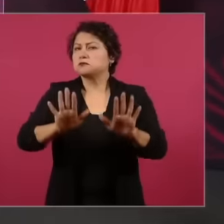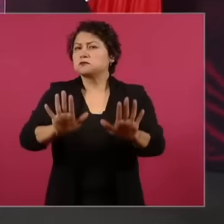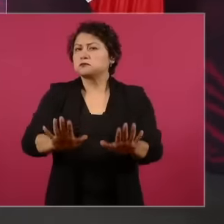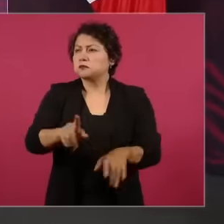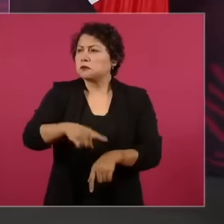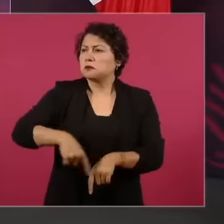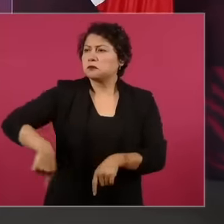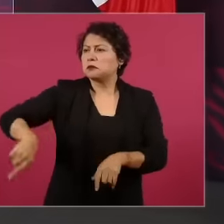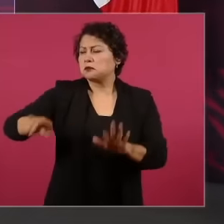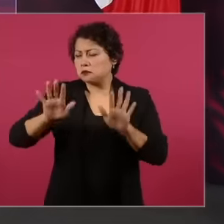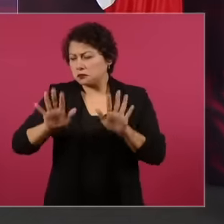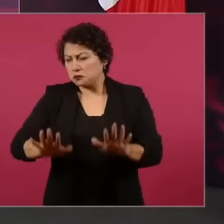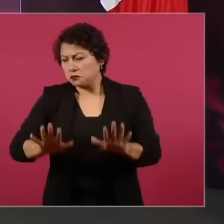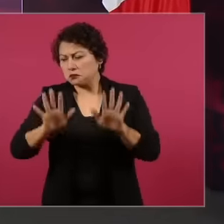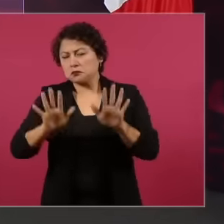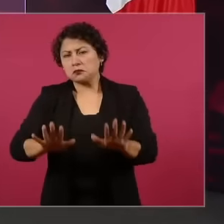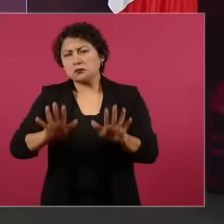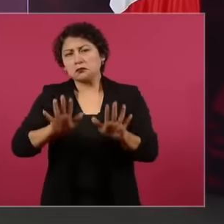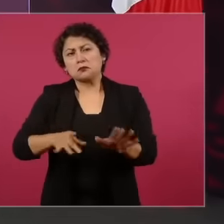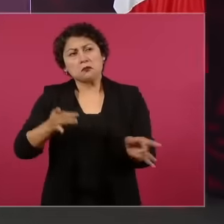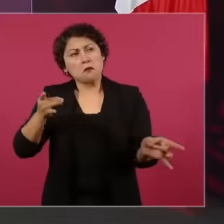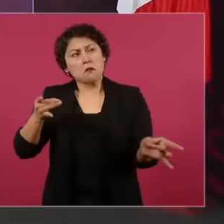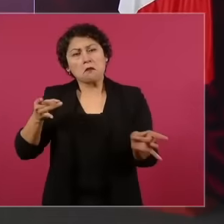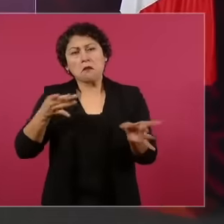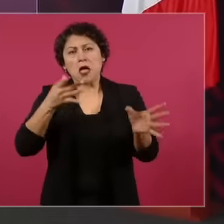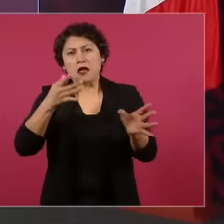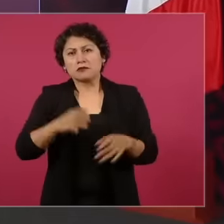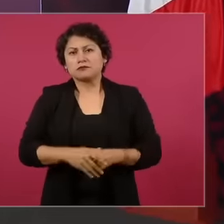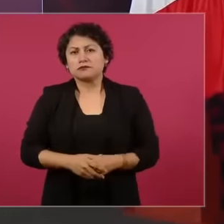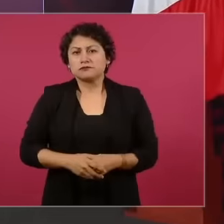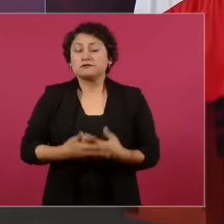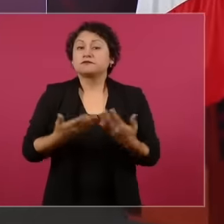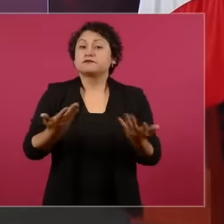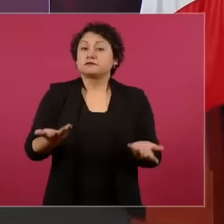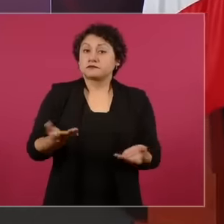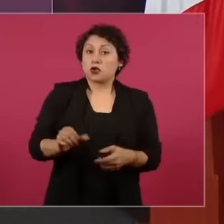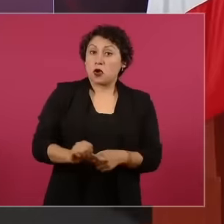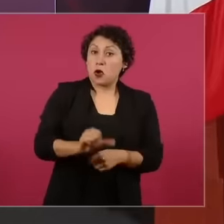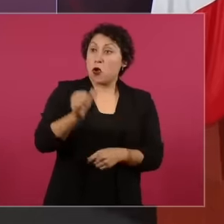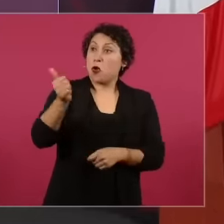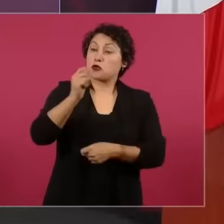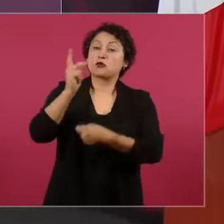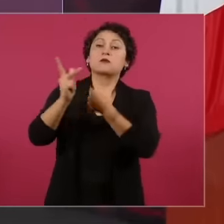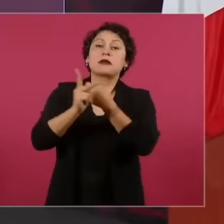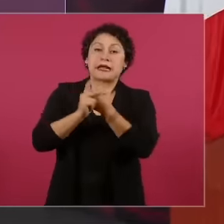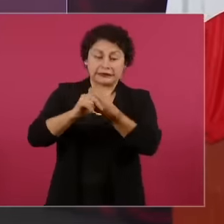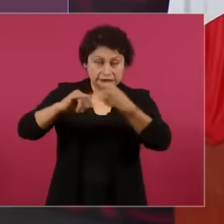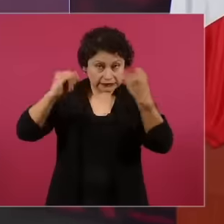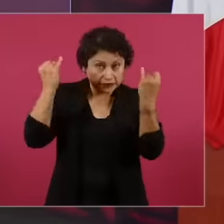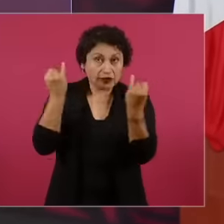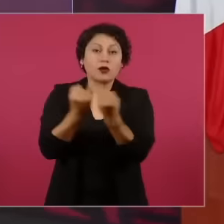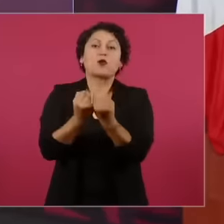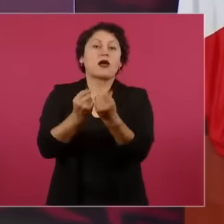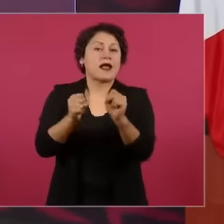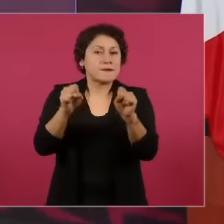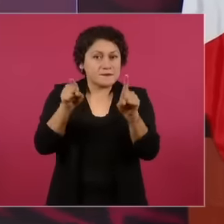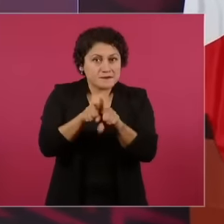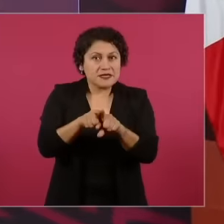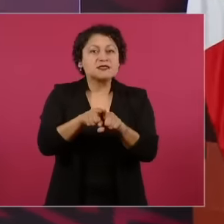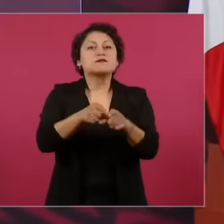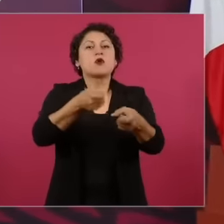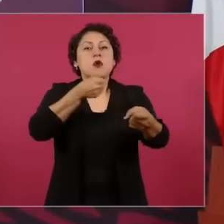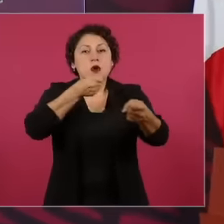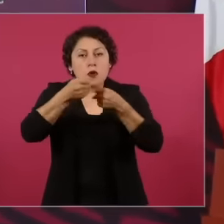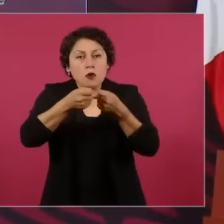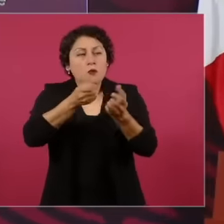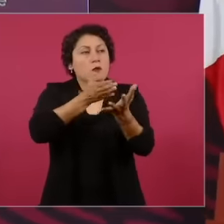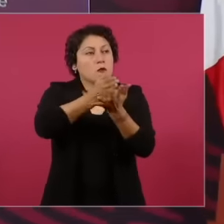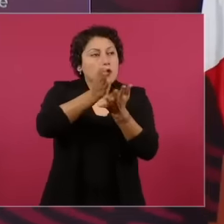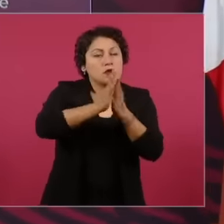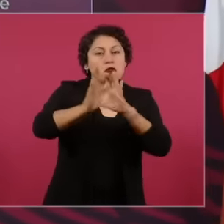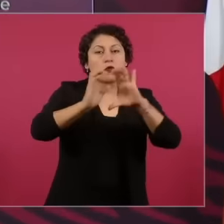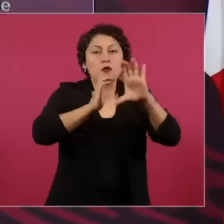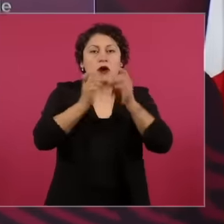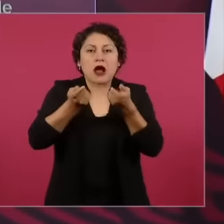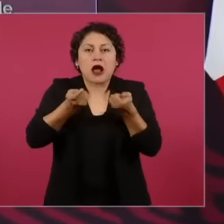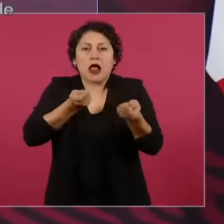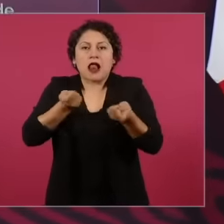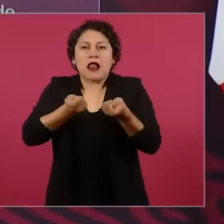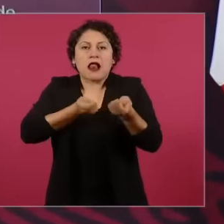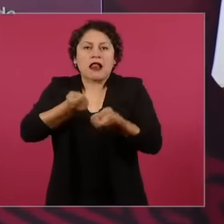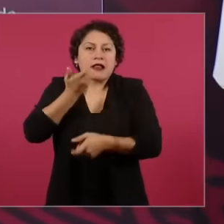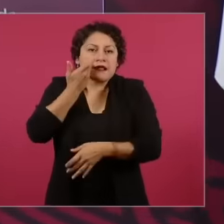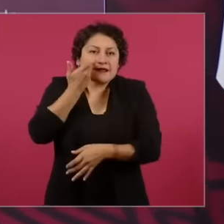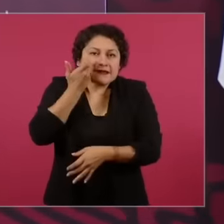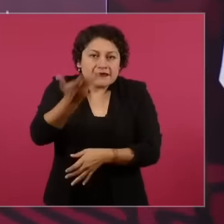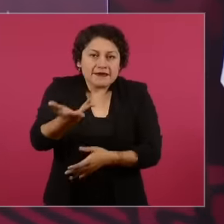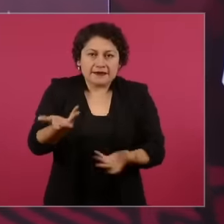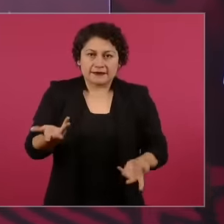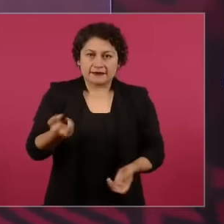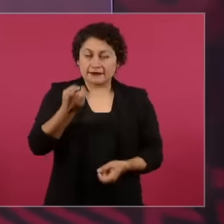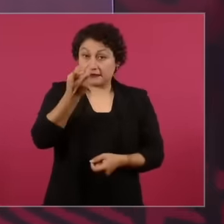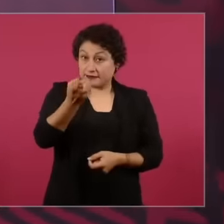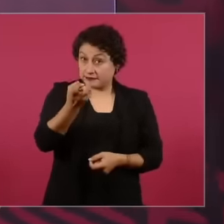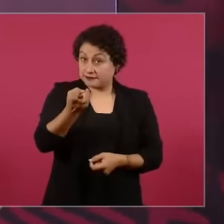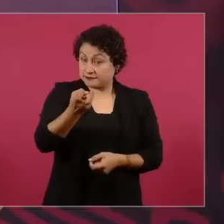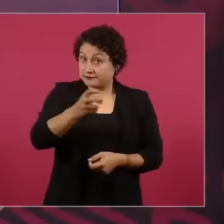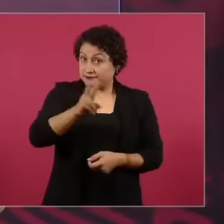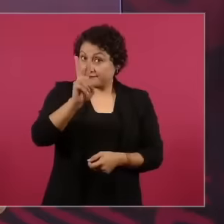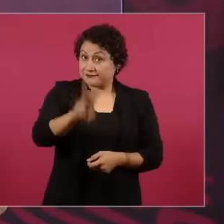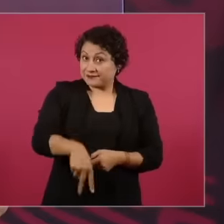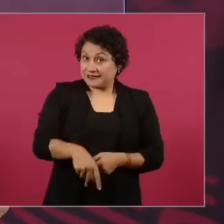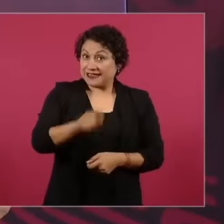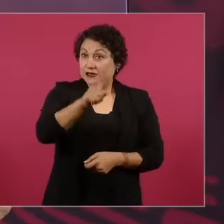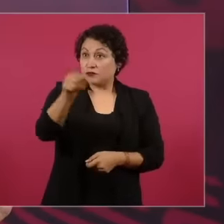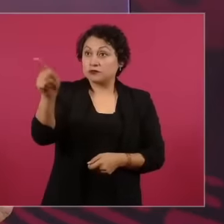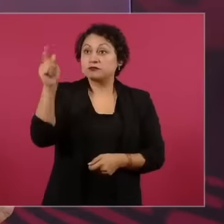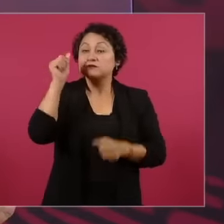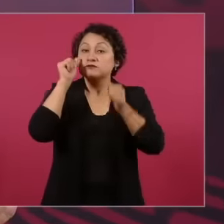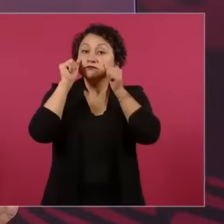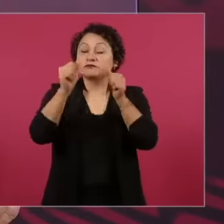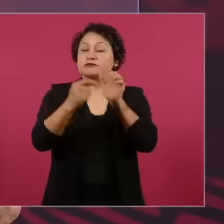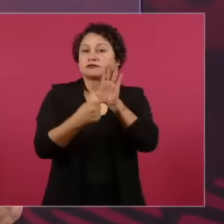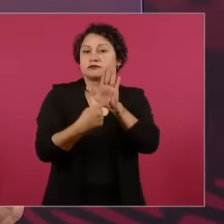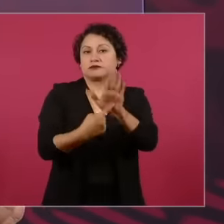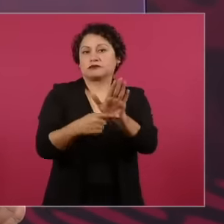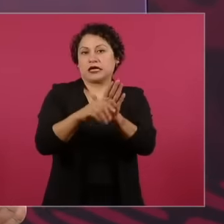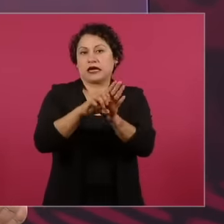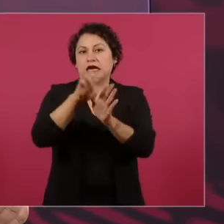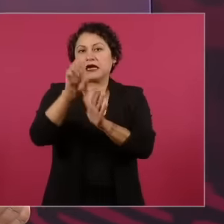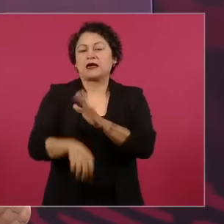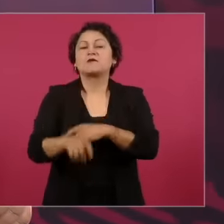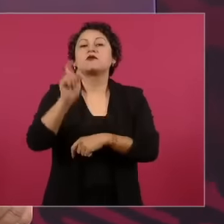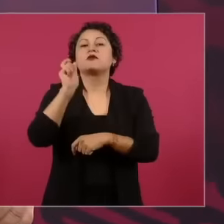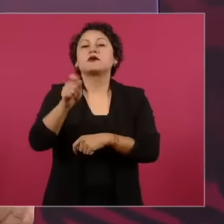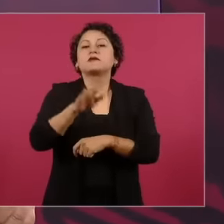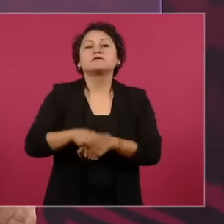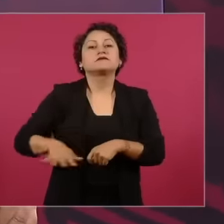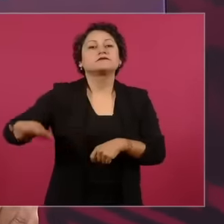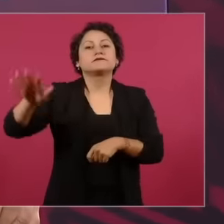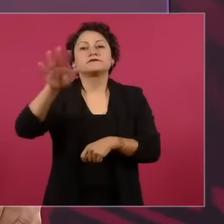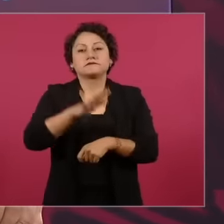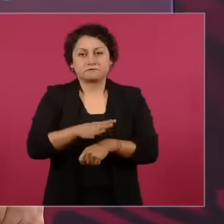countries and is a hallmark of how power is exercised for the benefit of